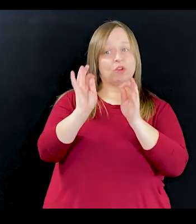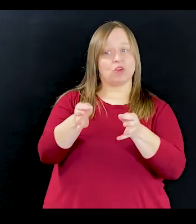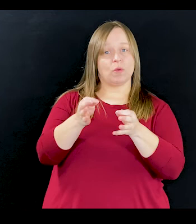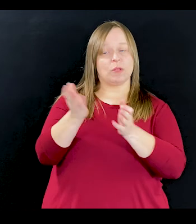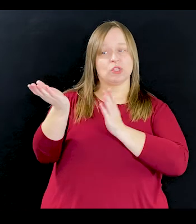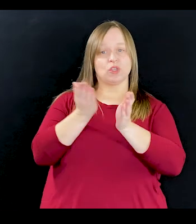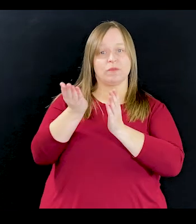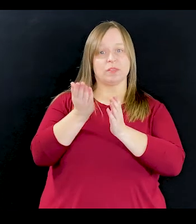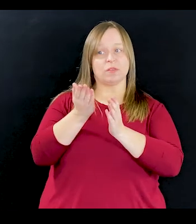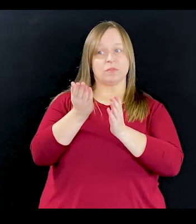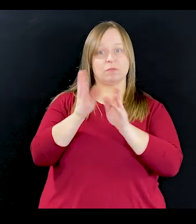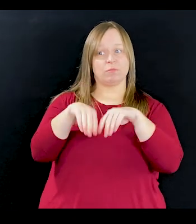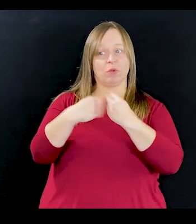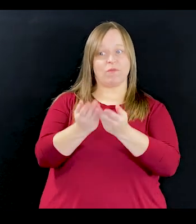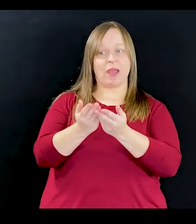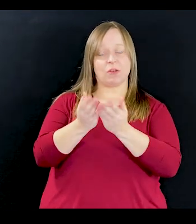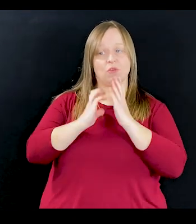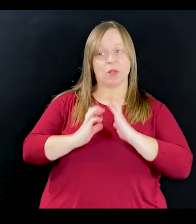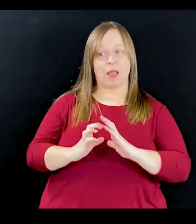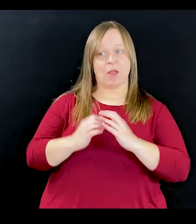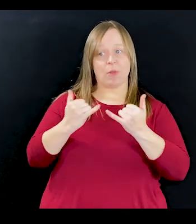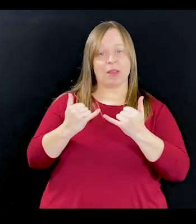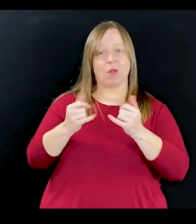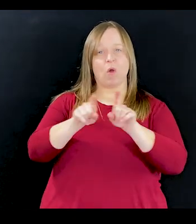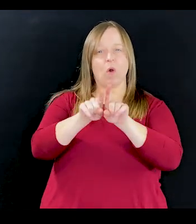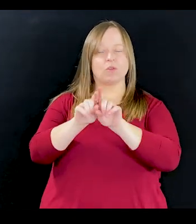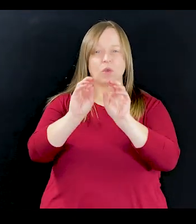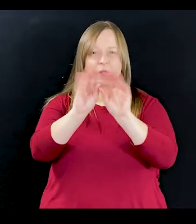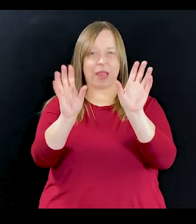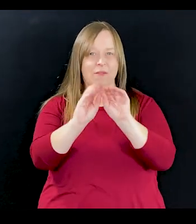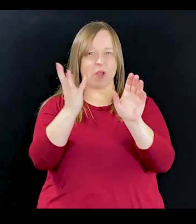to determine what services are being provided to a client and to also clarify